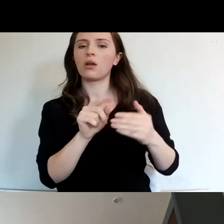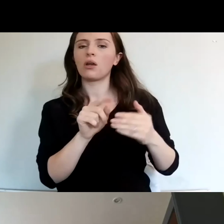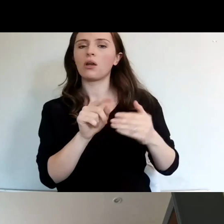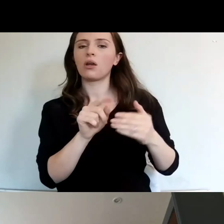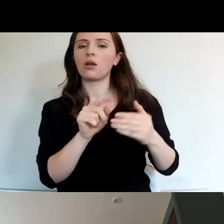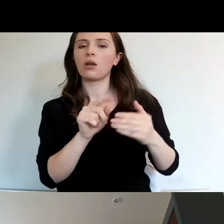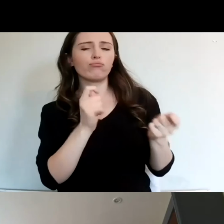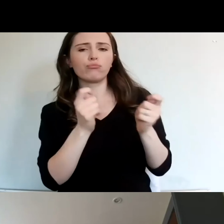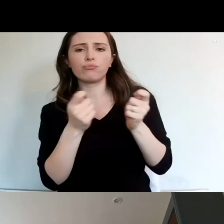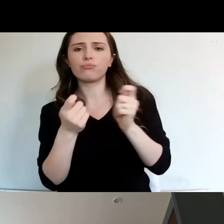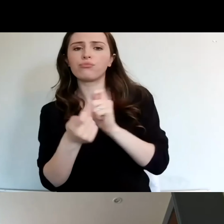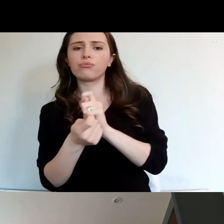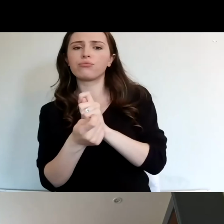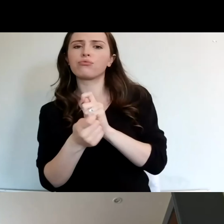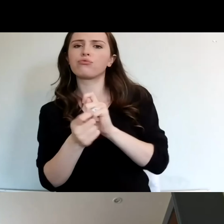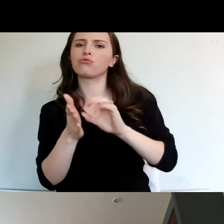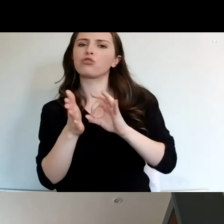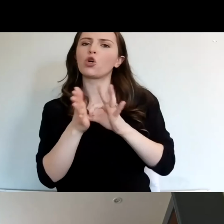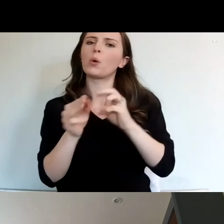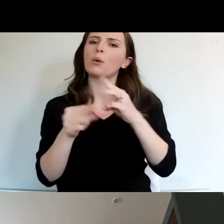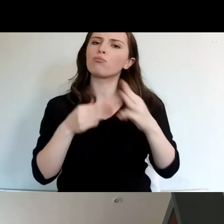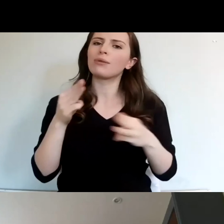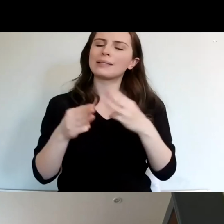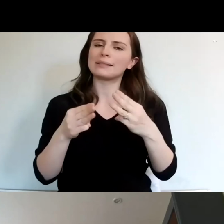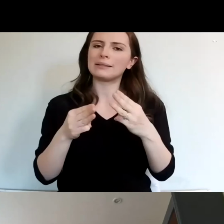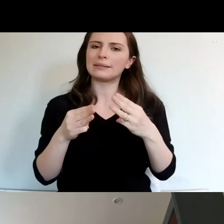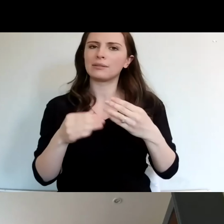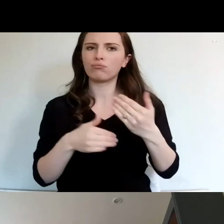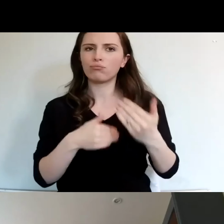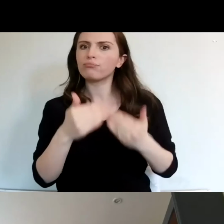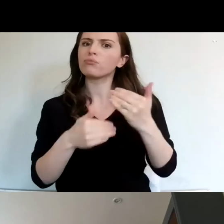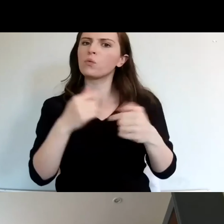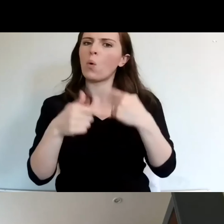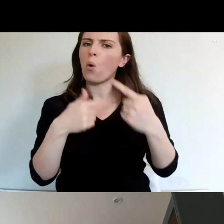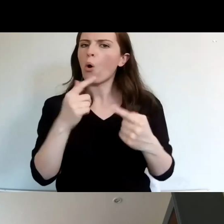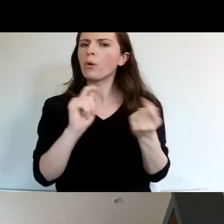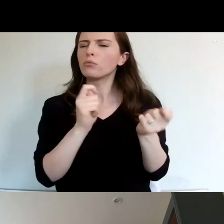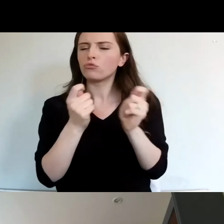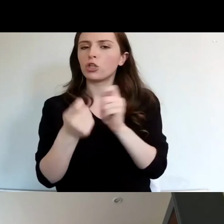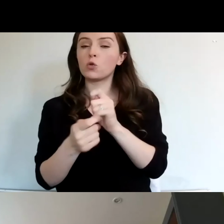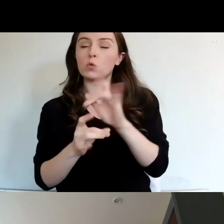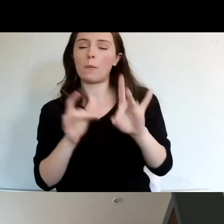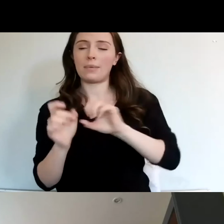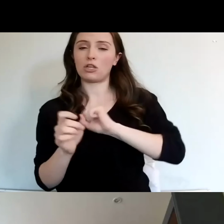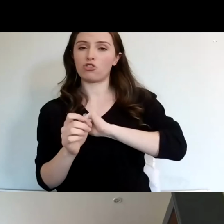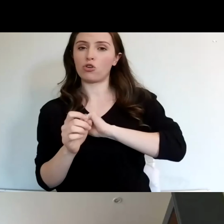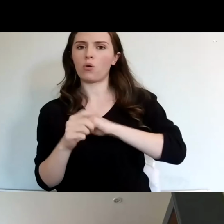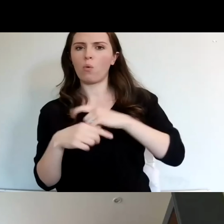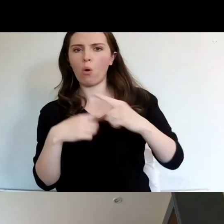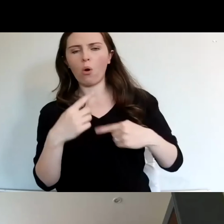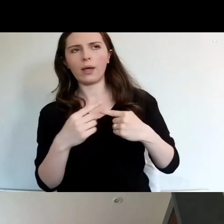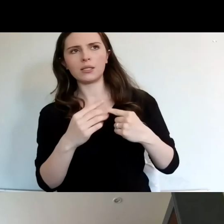Good practice guidance is being developed on an ongoing basis, so we want to make sure we keep in line with what's happening